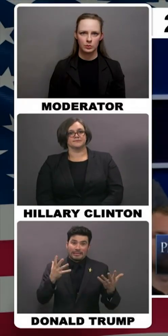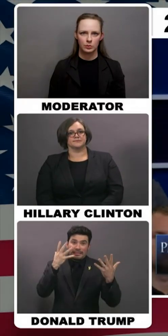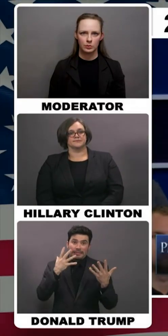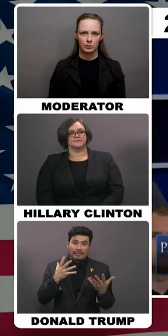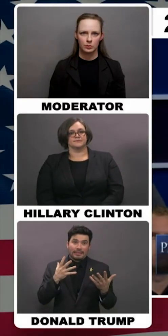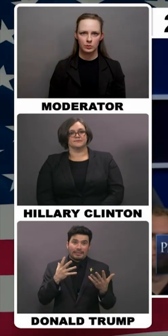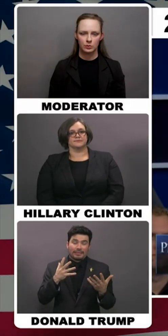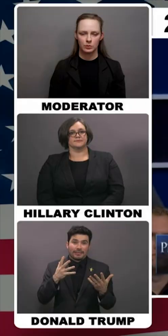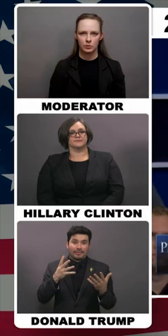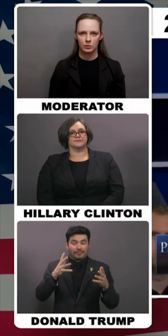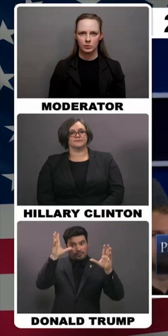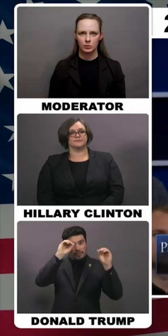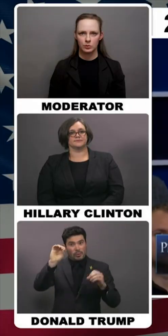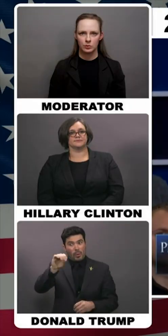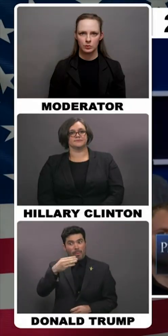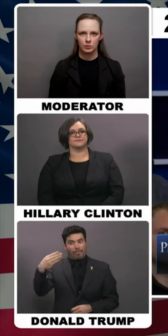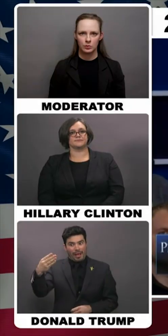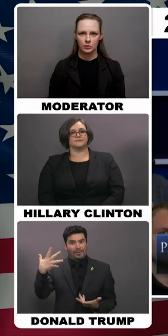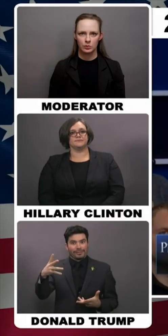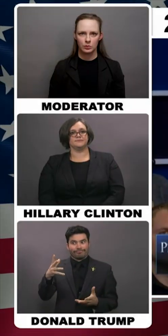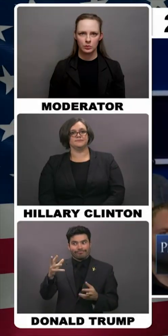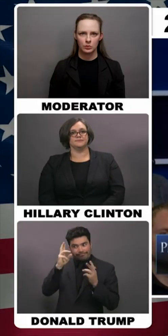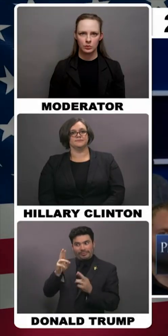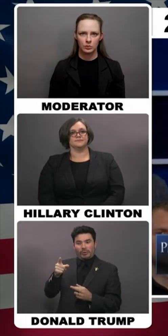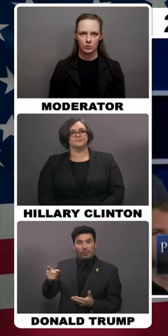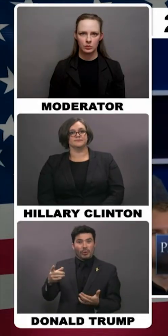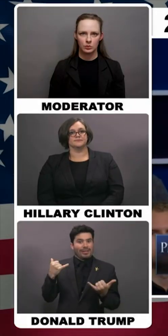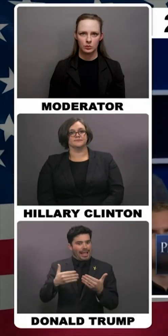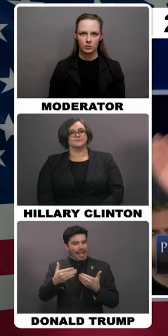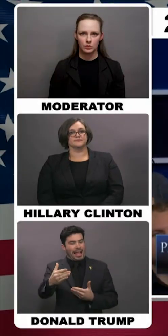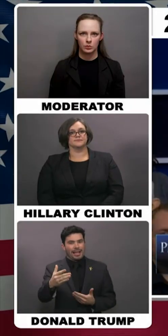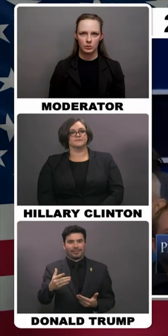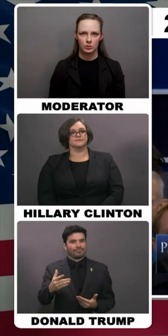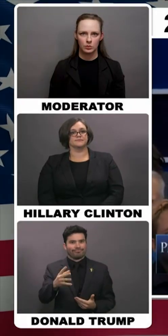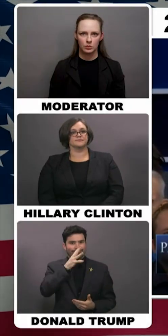I don't think it'd be listening very much anymore. Obama draws the line in the sand.